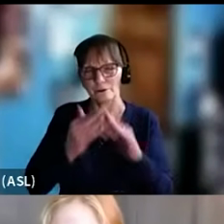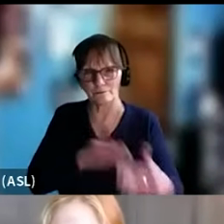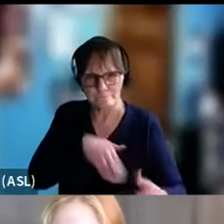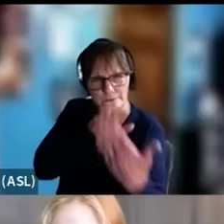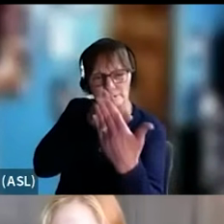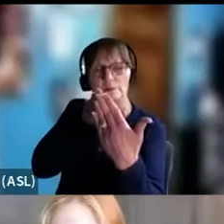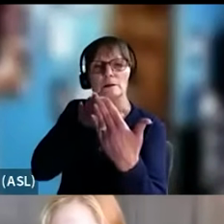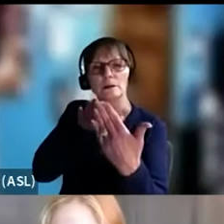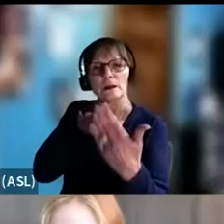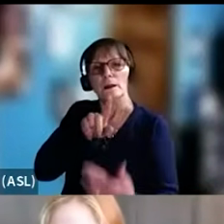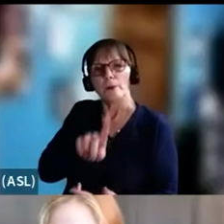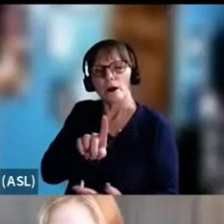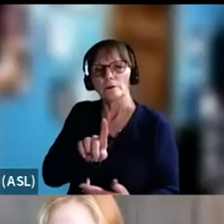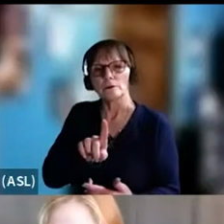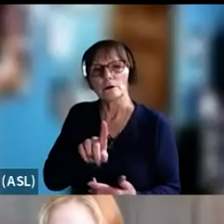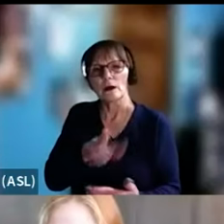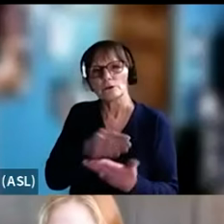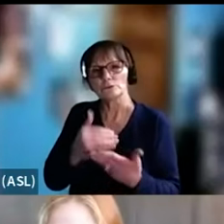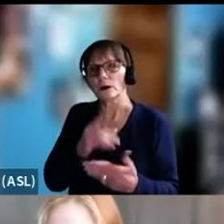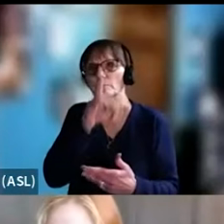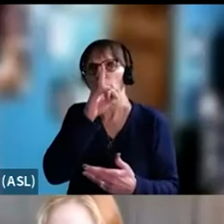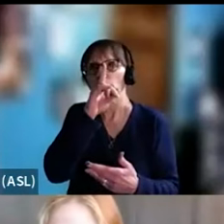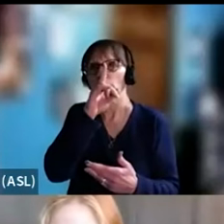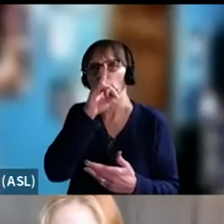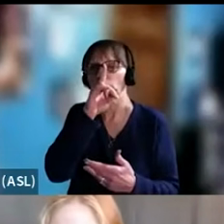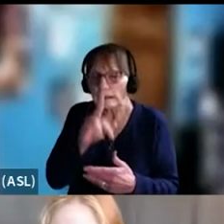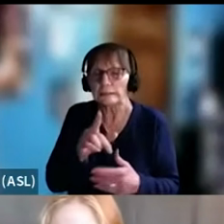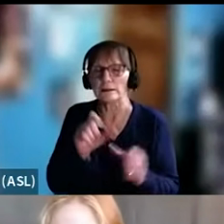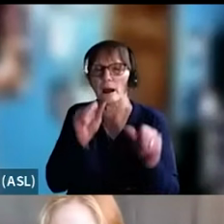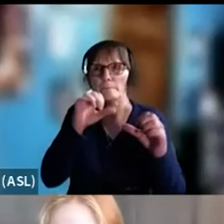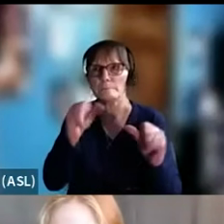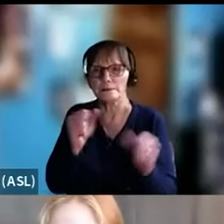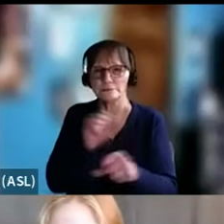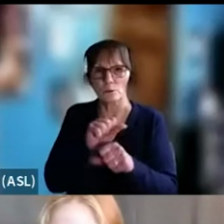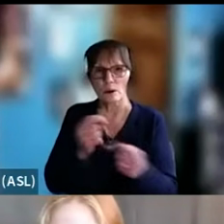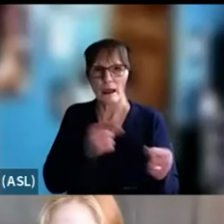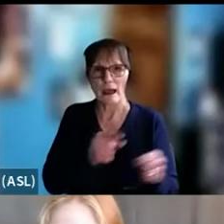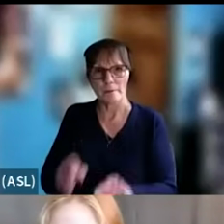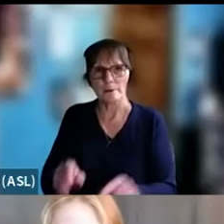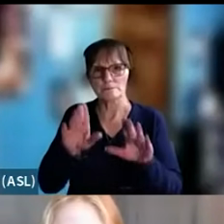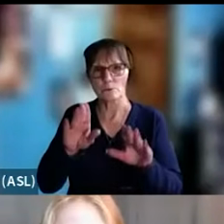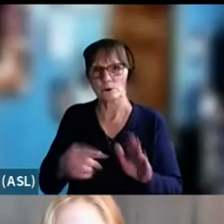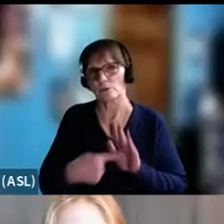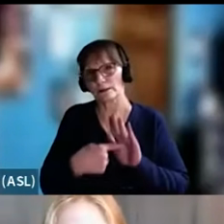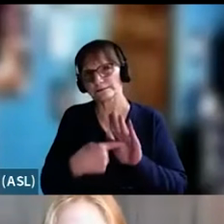but there are some really, there's lots of amazing work happening, and some really wonderful examples.